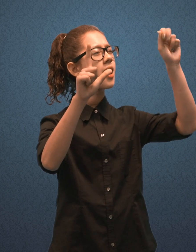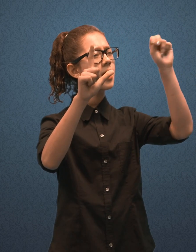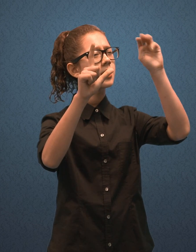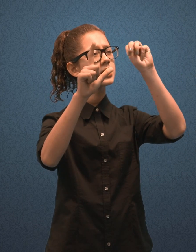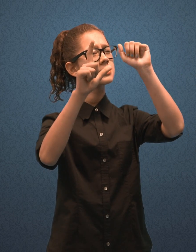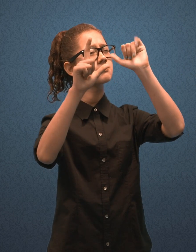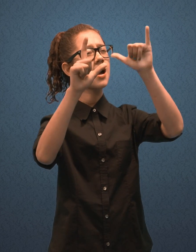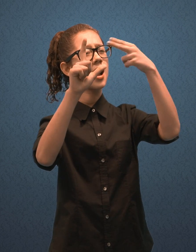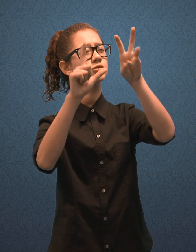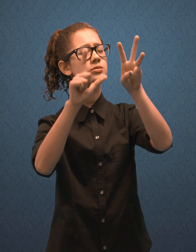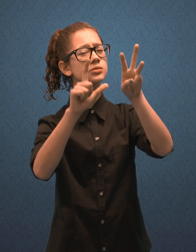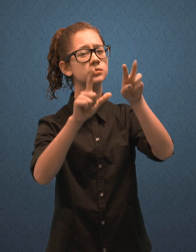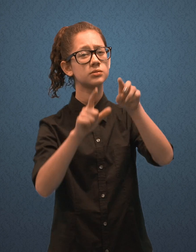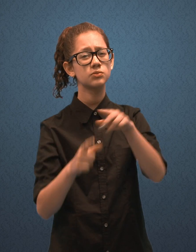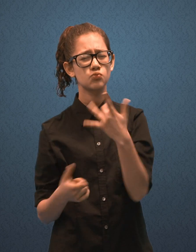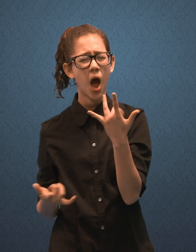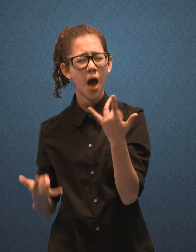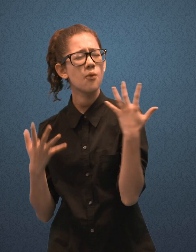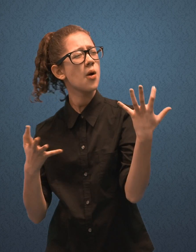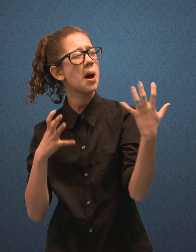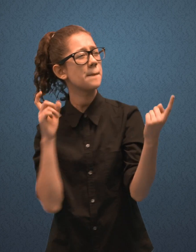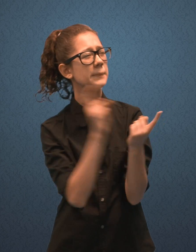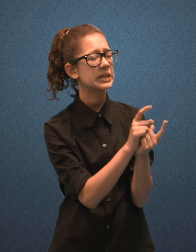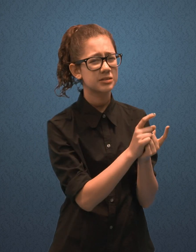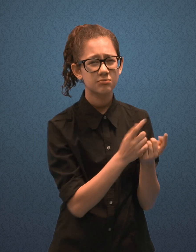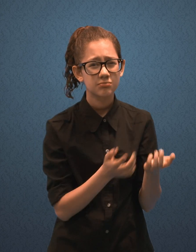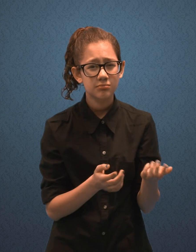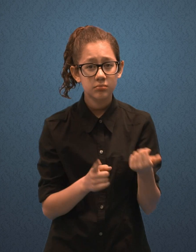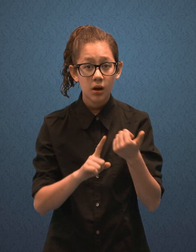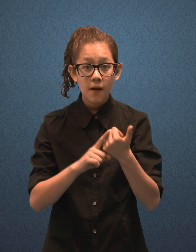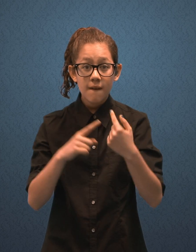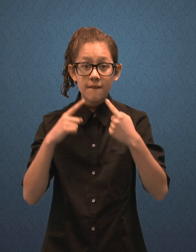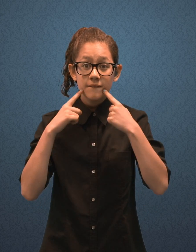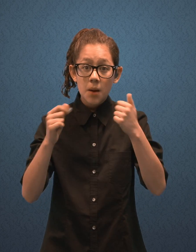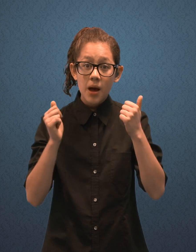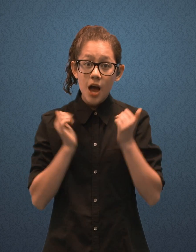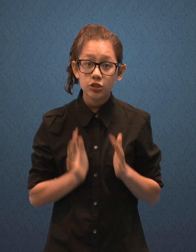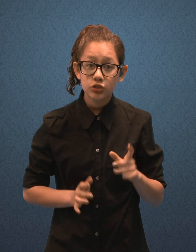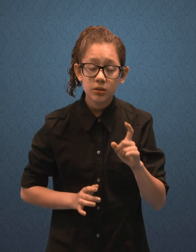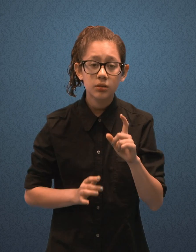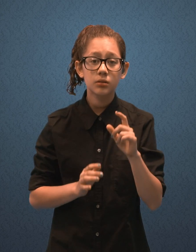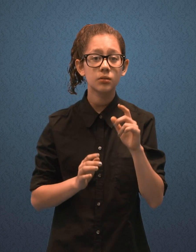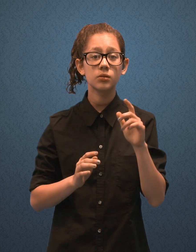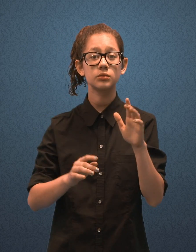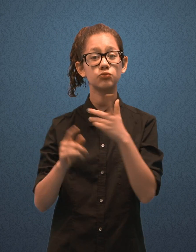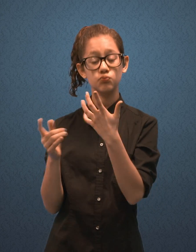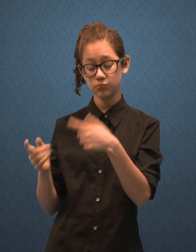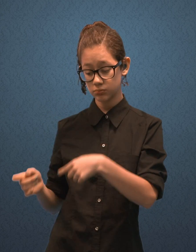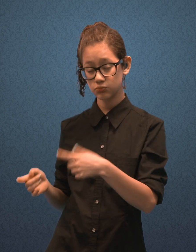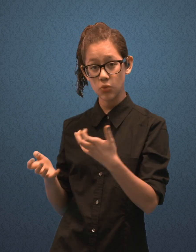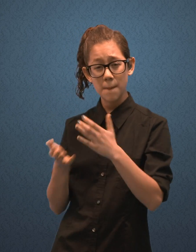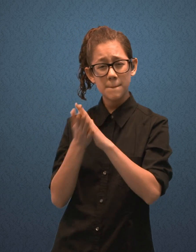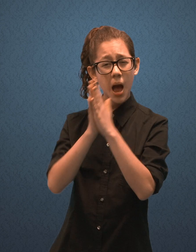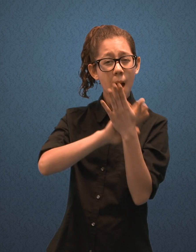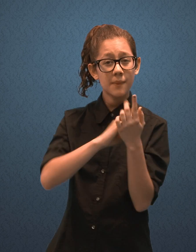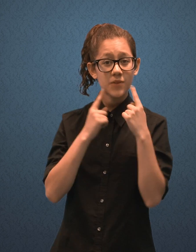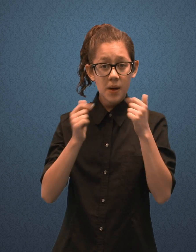Rose spotted a sign that said, "Lillian Mayhew." Why did she want to meet Lillian? Is she a famous actress?